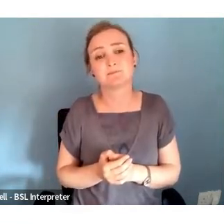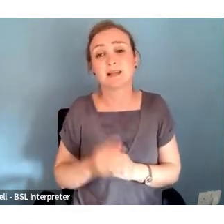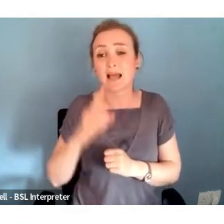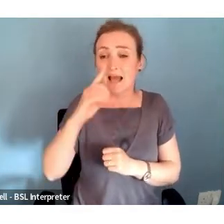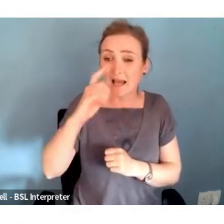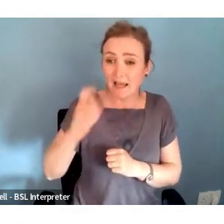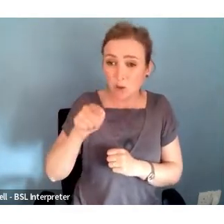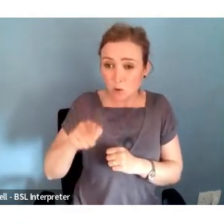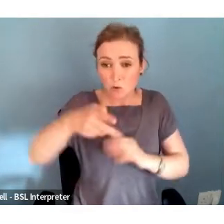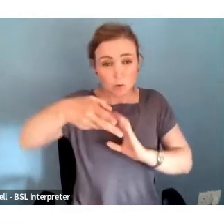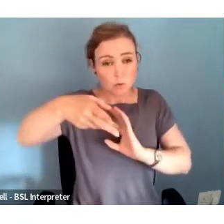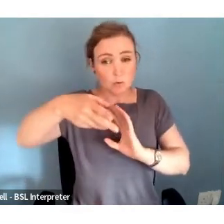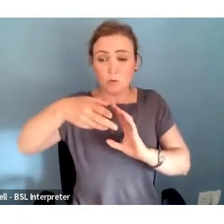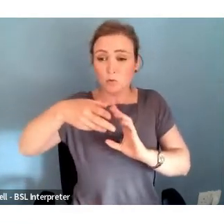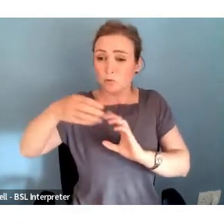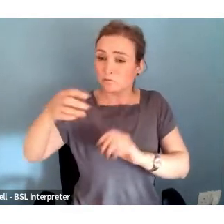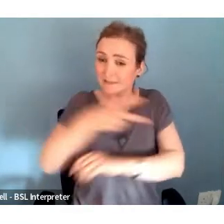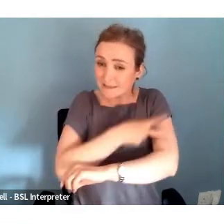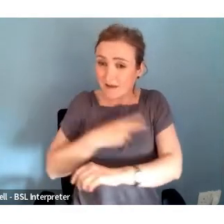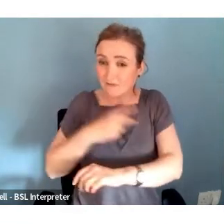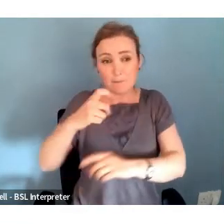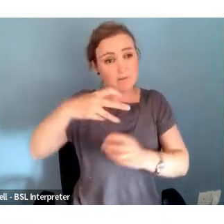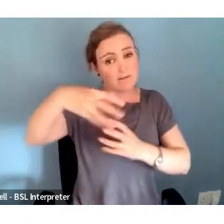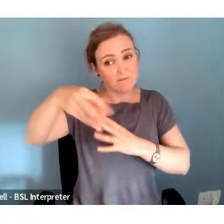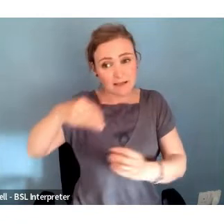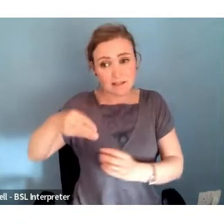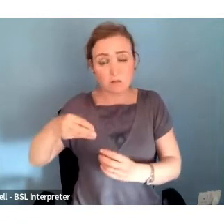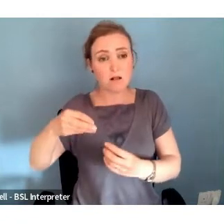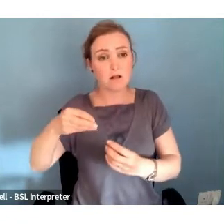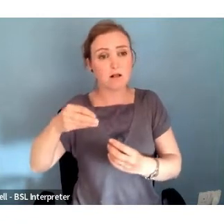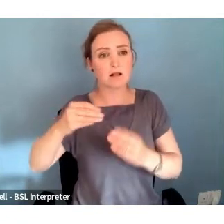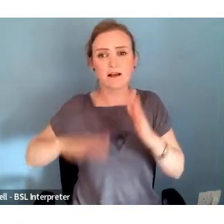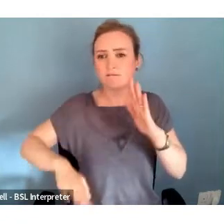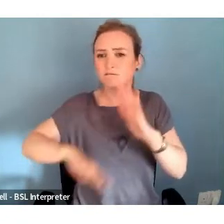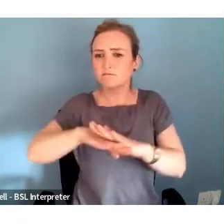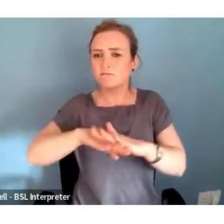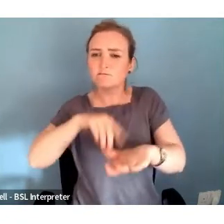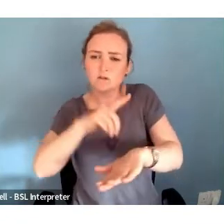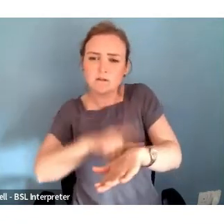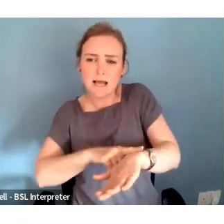to be someone who is full time. if it is full-time role, can it be done by part